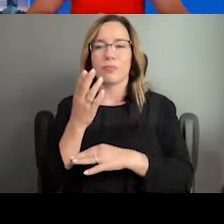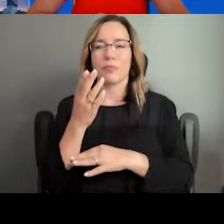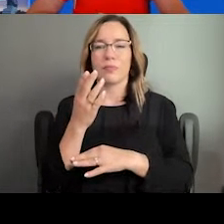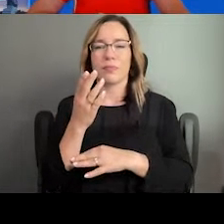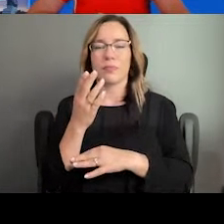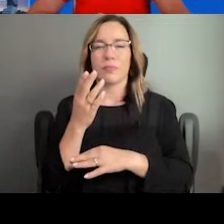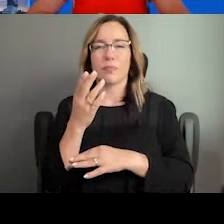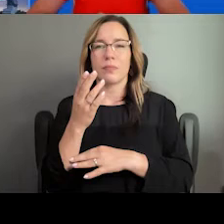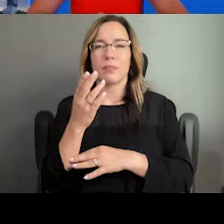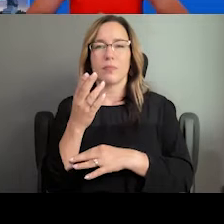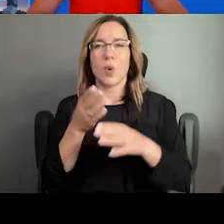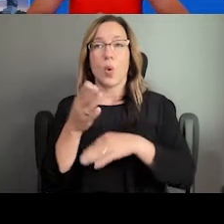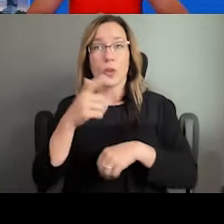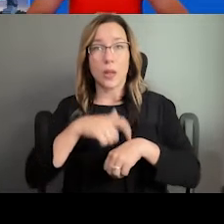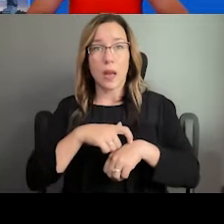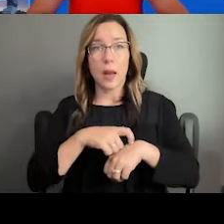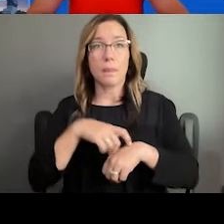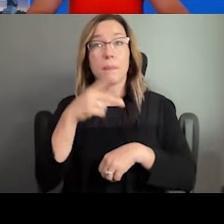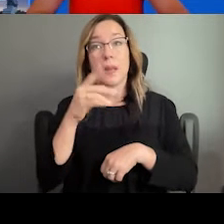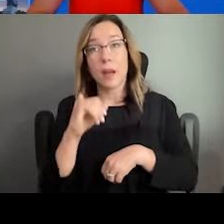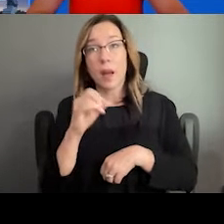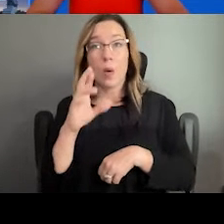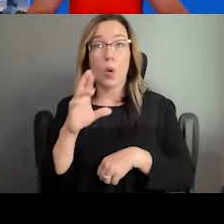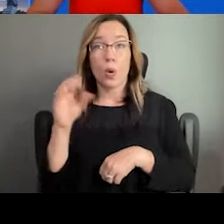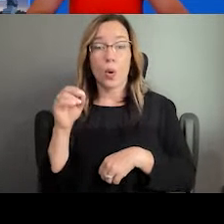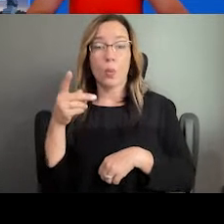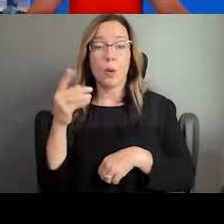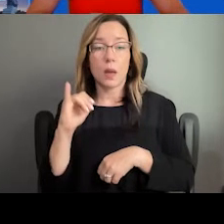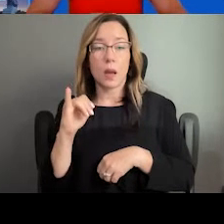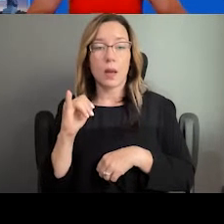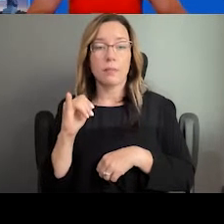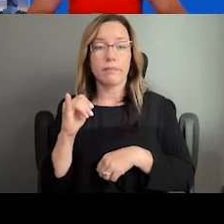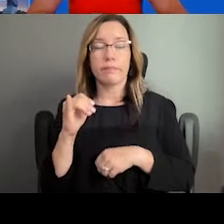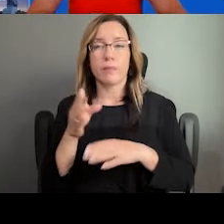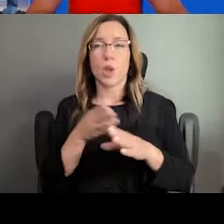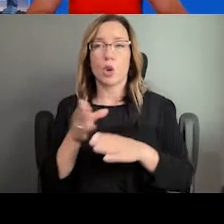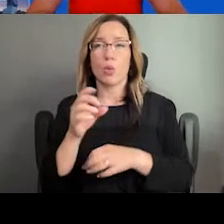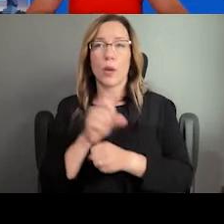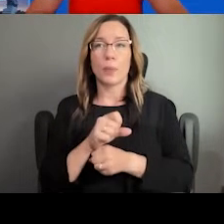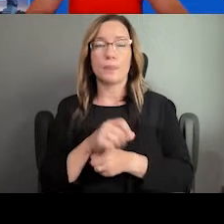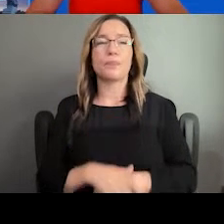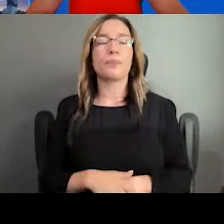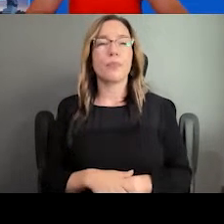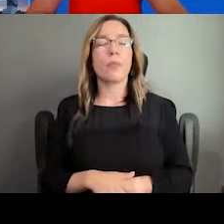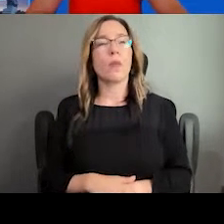such as a PI or co-PI's career. An example of that is, of course,